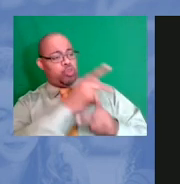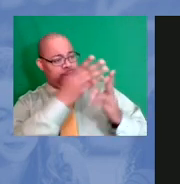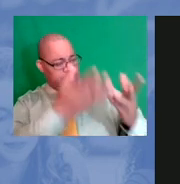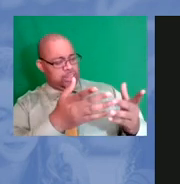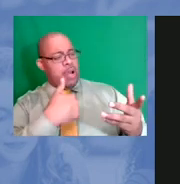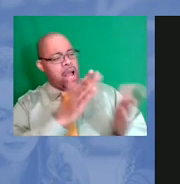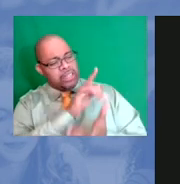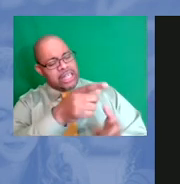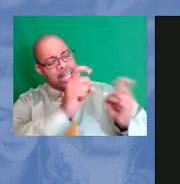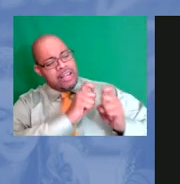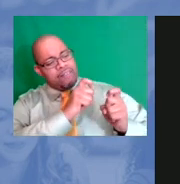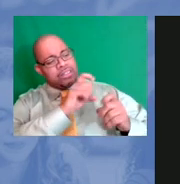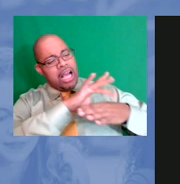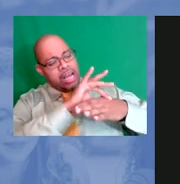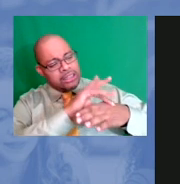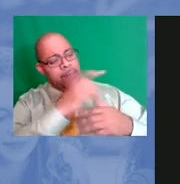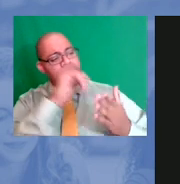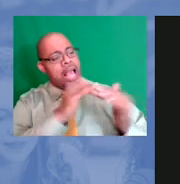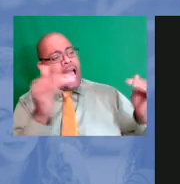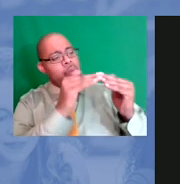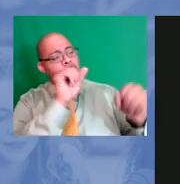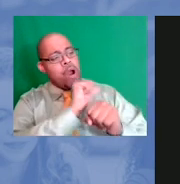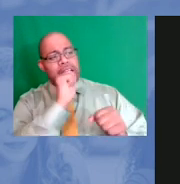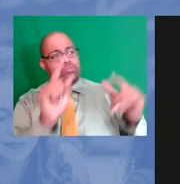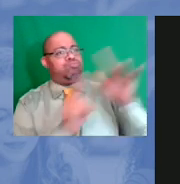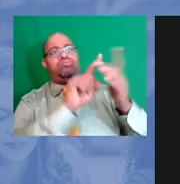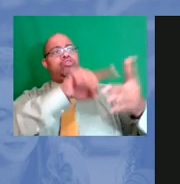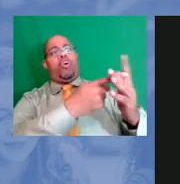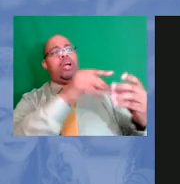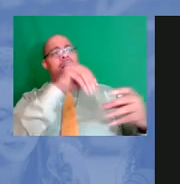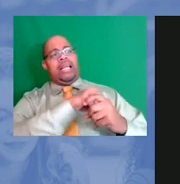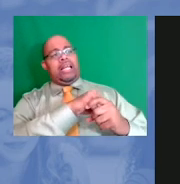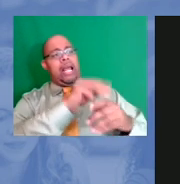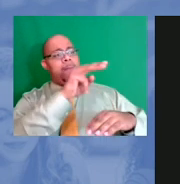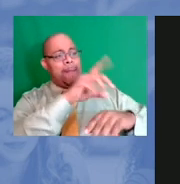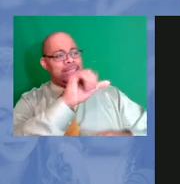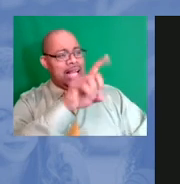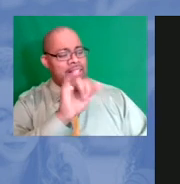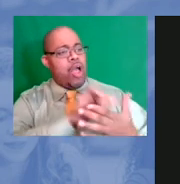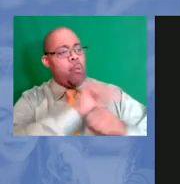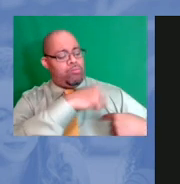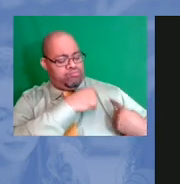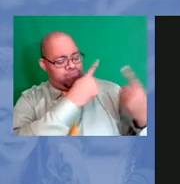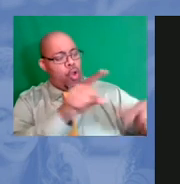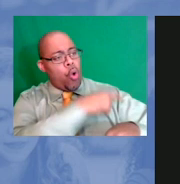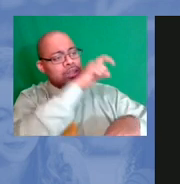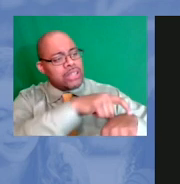BECAUSE EQUITY WORK DIDN'T JUST START IN MIAMI DADE. THIS WORK HAS BEEN GOING ON A LONG TIME. CAN YOU TALK ABOUT HOW YOU'VE BEEN APPROACHING